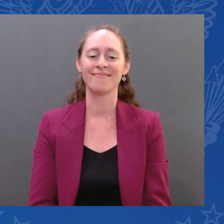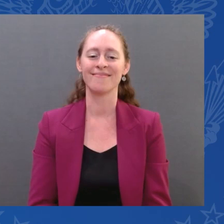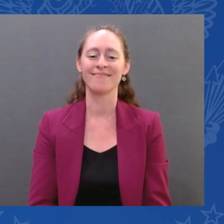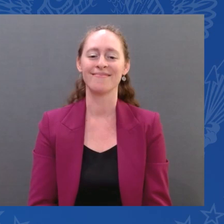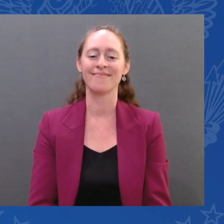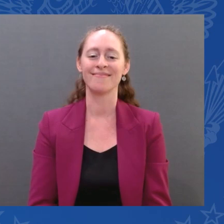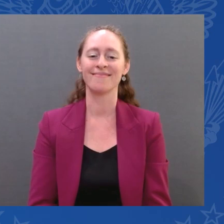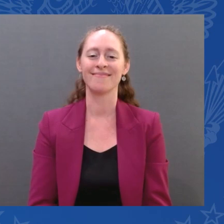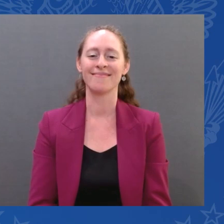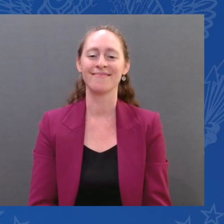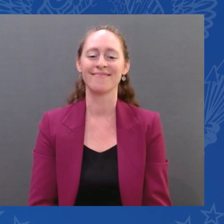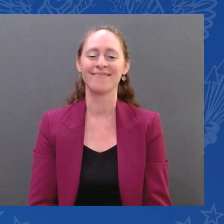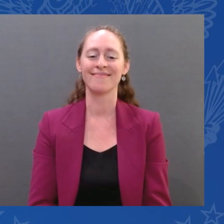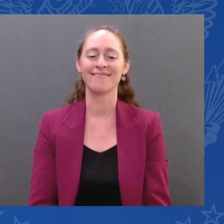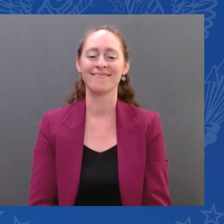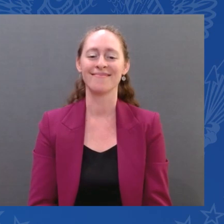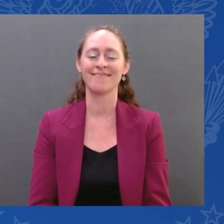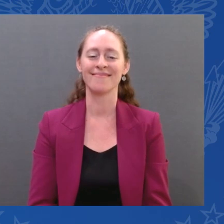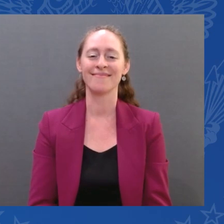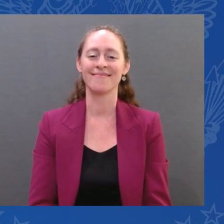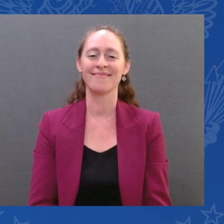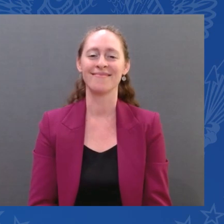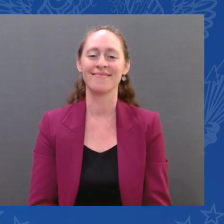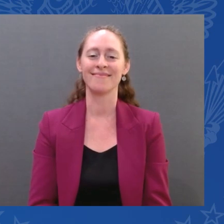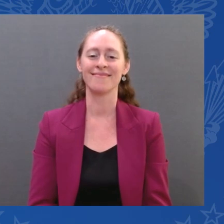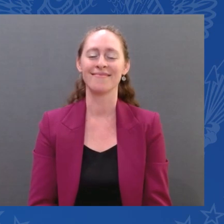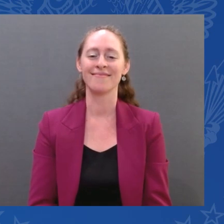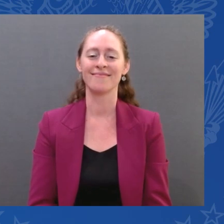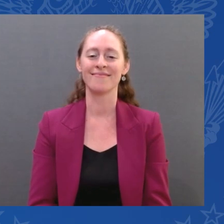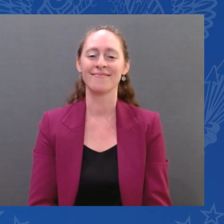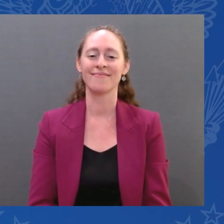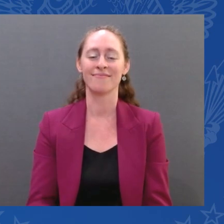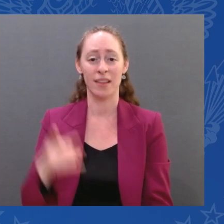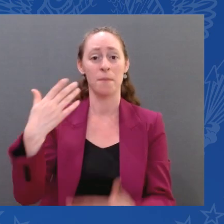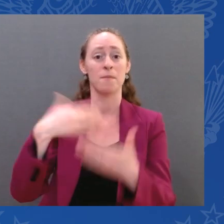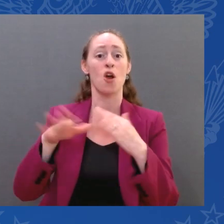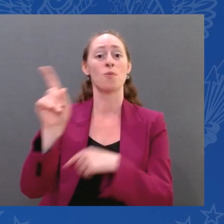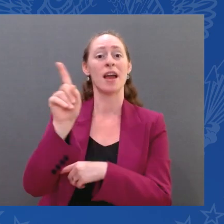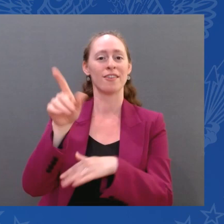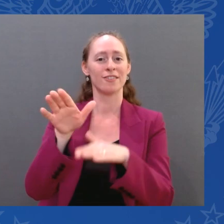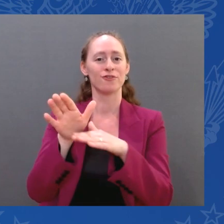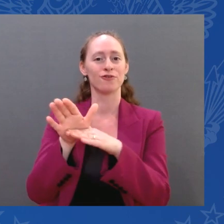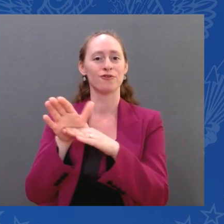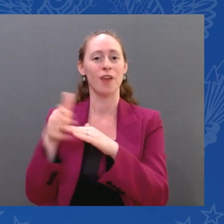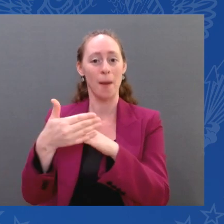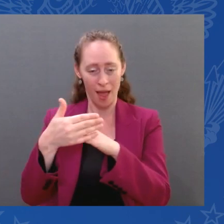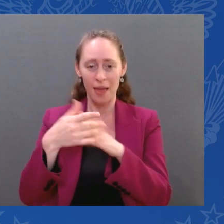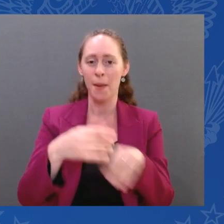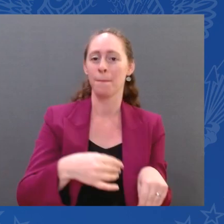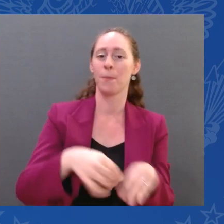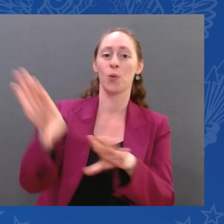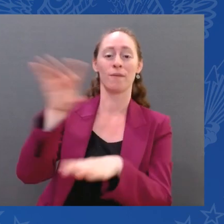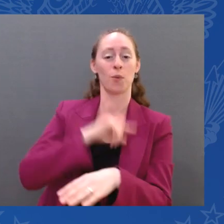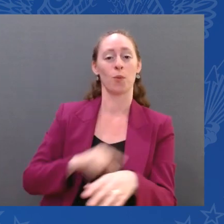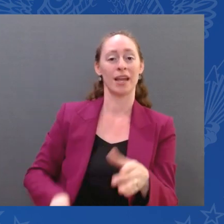An immigrant from Jamaica, Sandra Lindsay is a nurse in Queens, New York, and the first American to be vaccinated against COVID-19